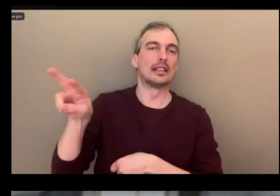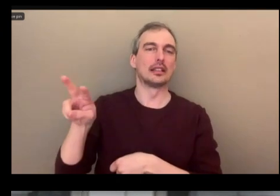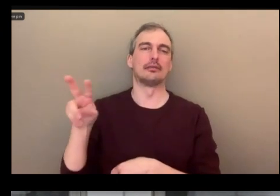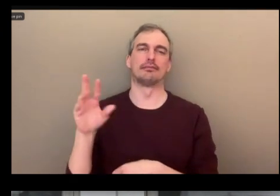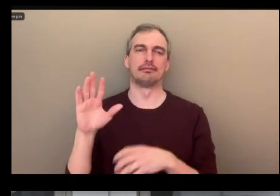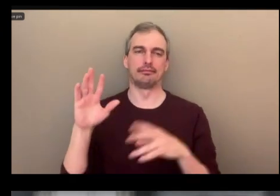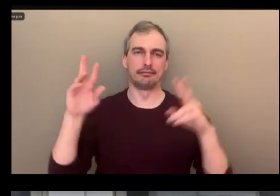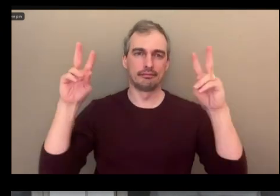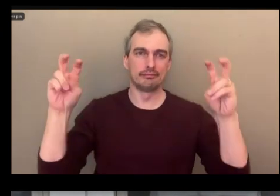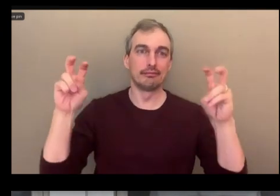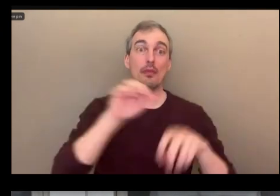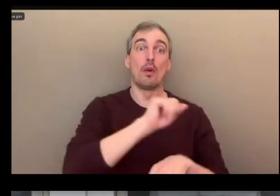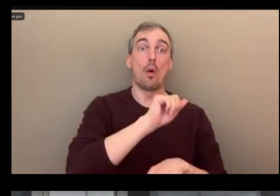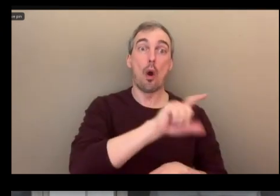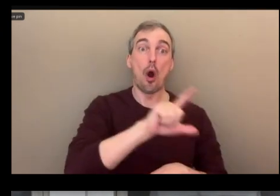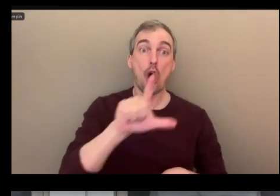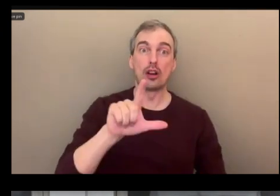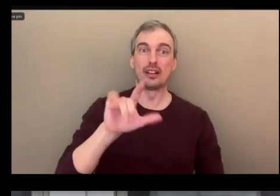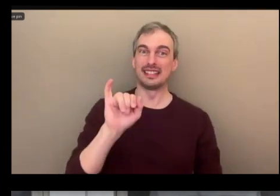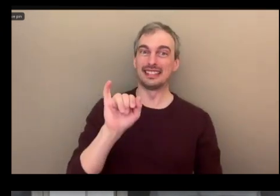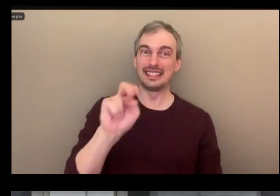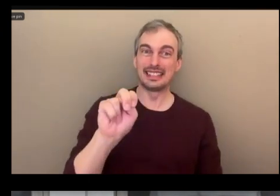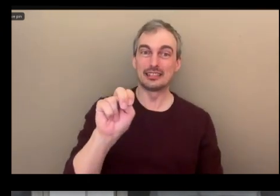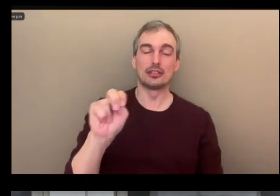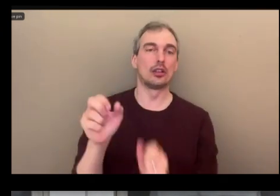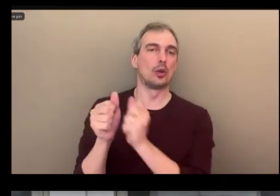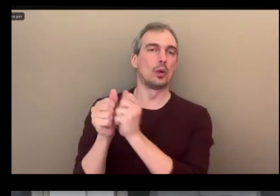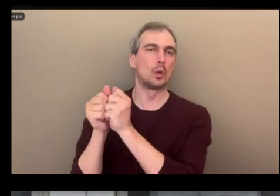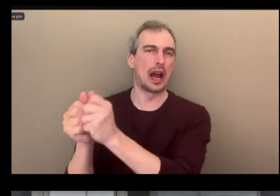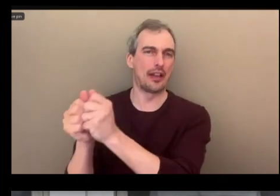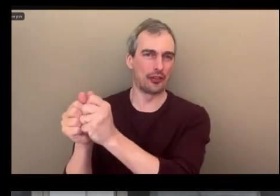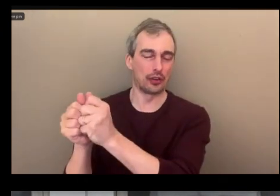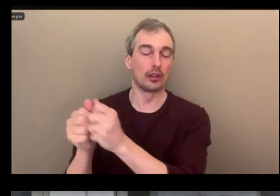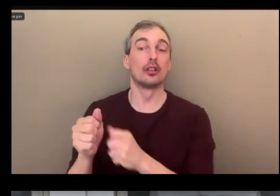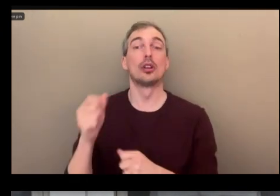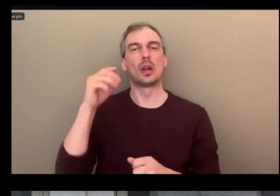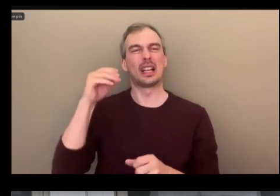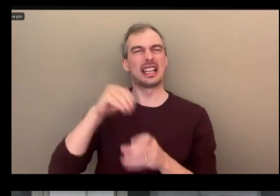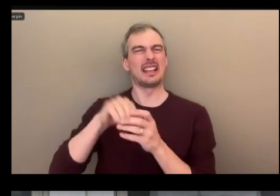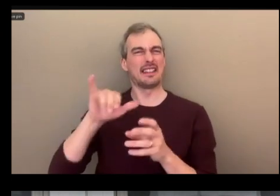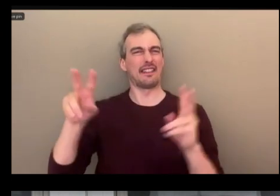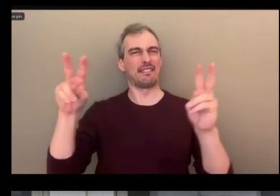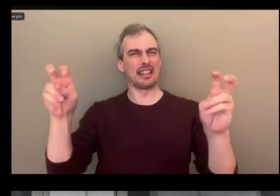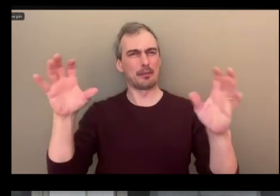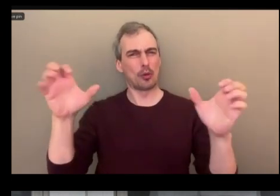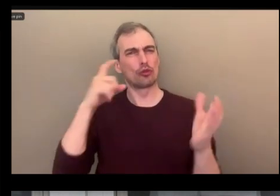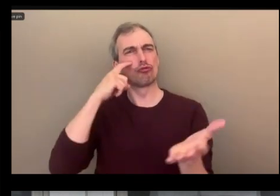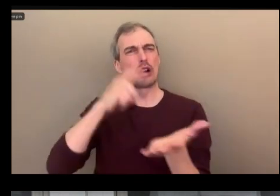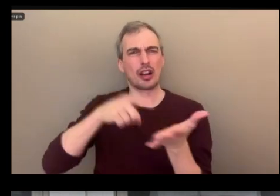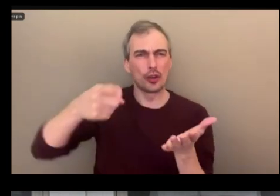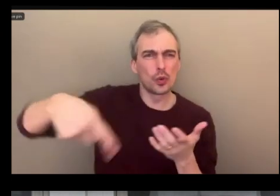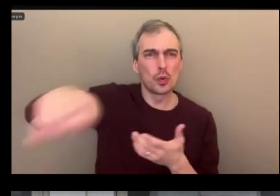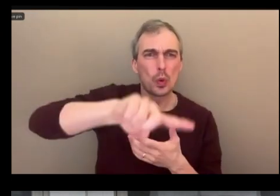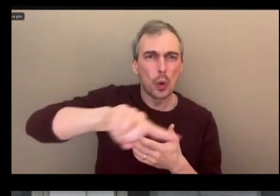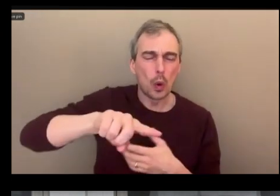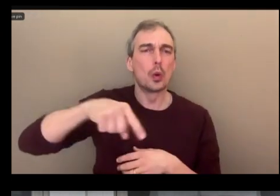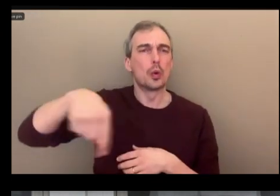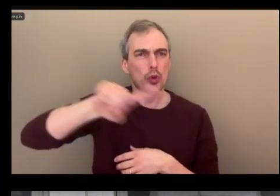really want to just recognize each of you for really being the accessibility champions that each of you are. For actually being here tonight, as well as all the work that